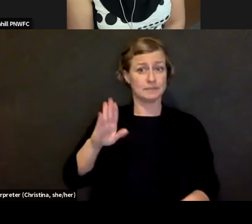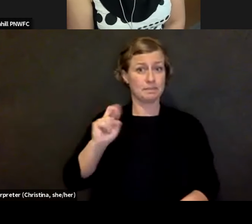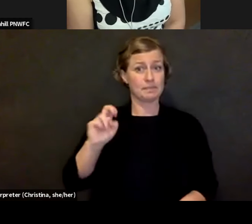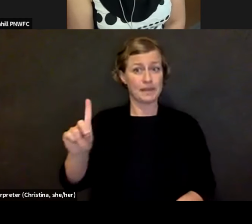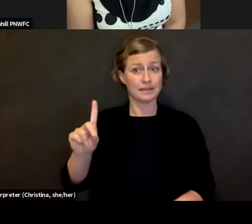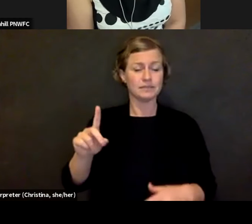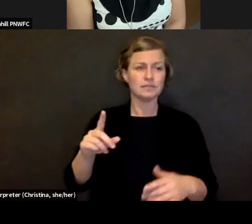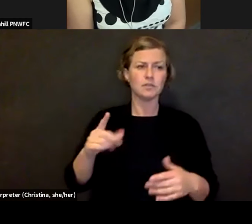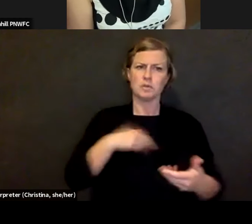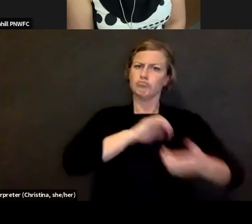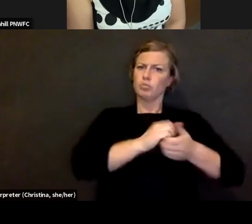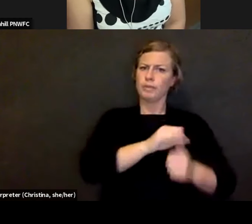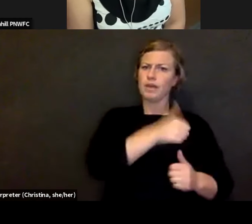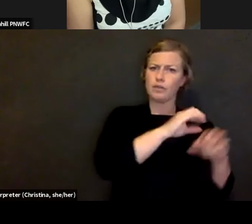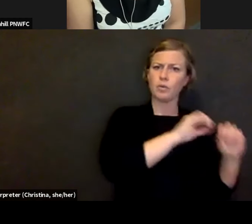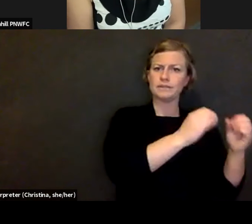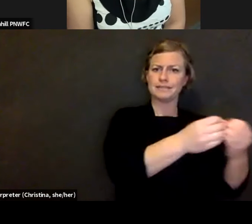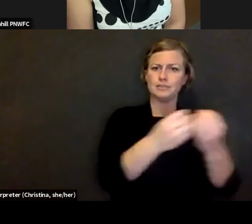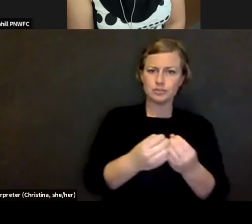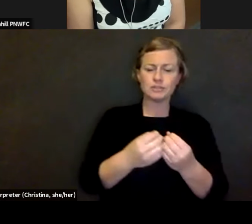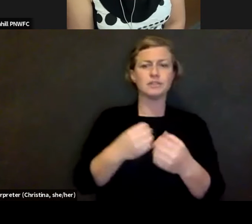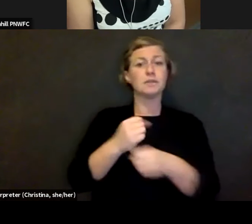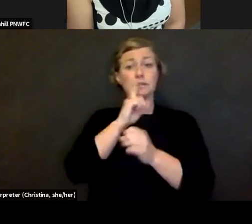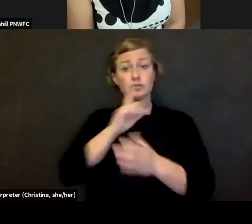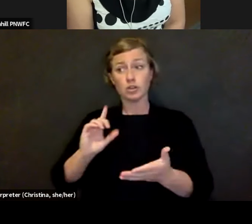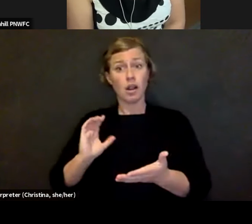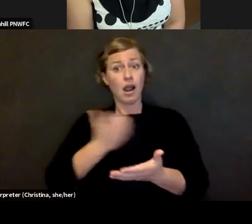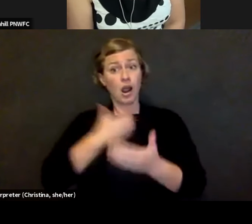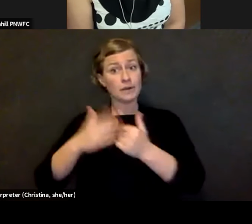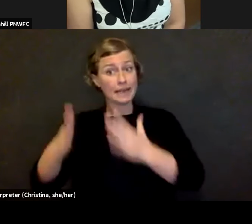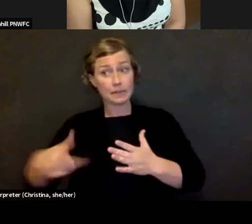clothes, tables, whatever